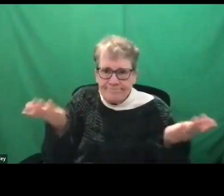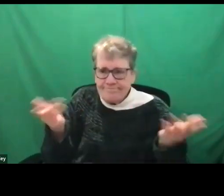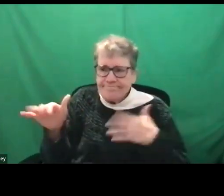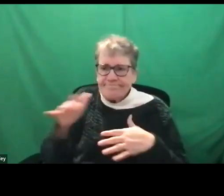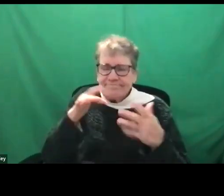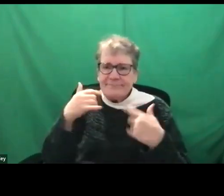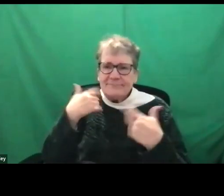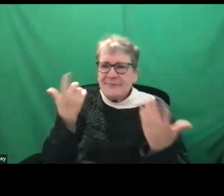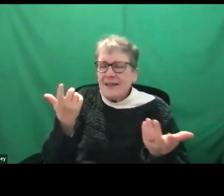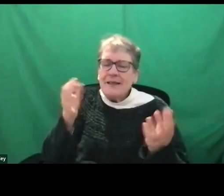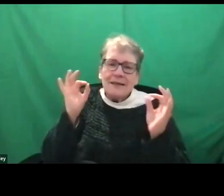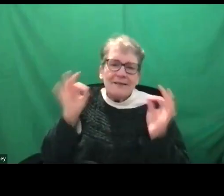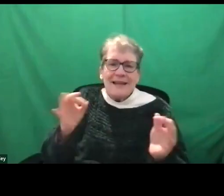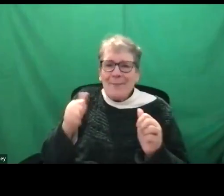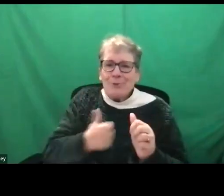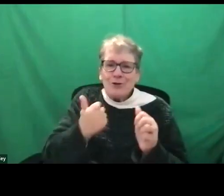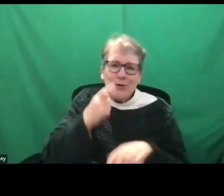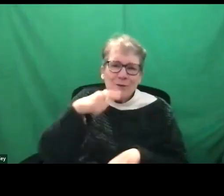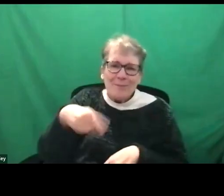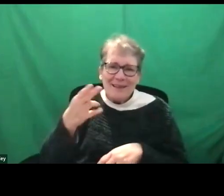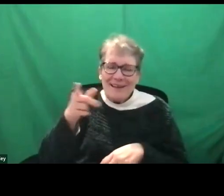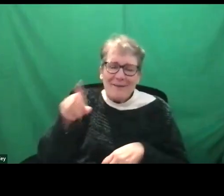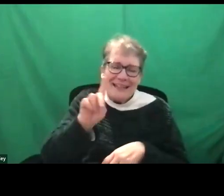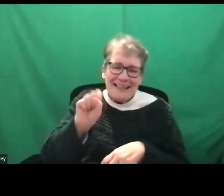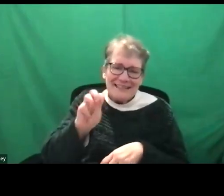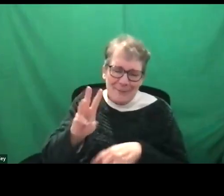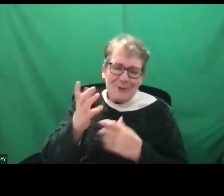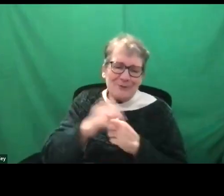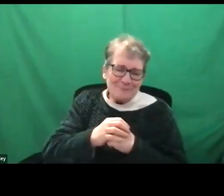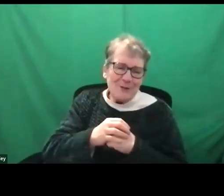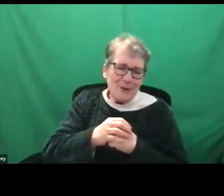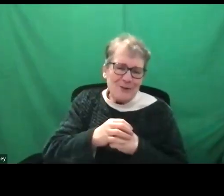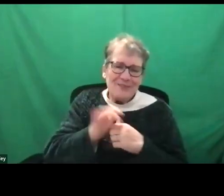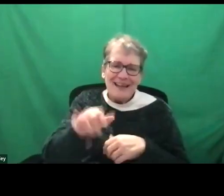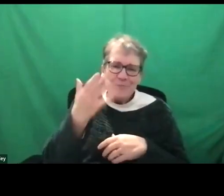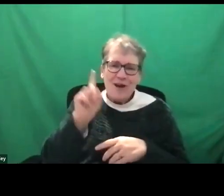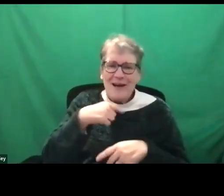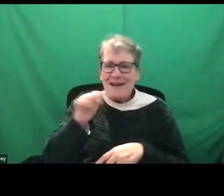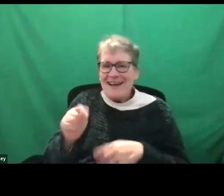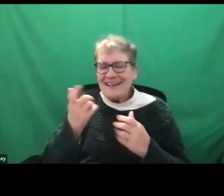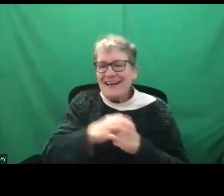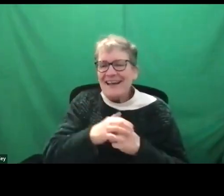and I didn't know anyone. So I decided, let's pursue a PSD--